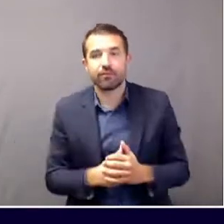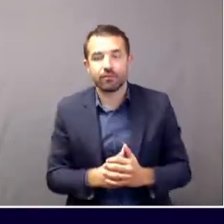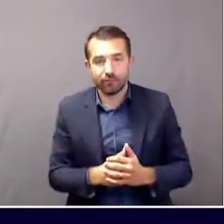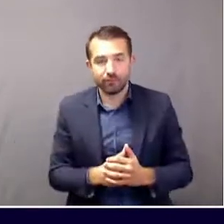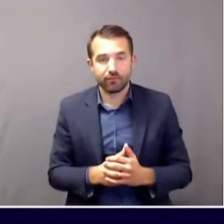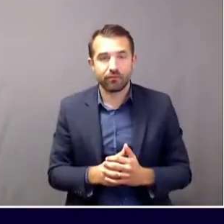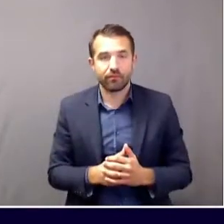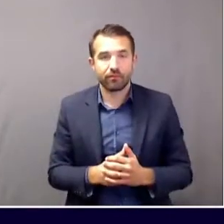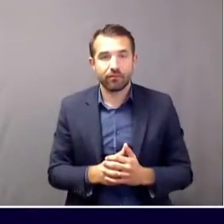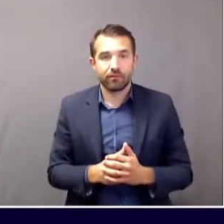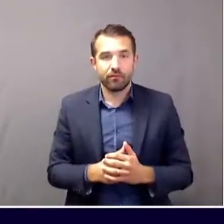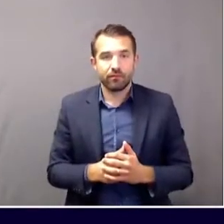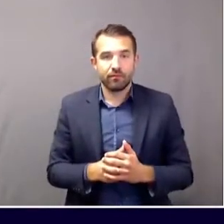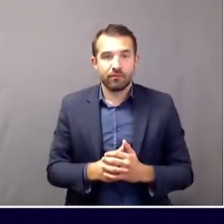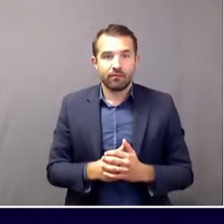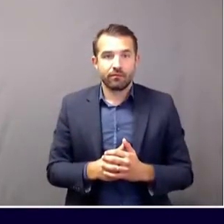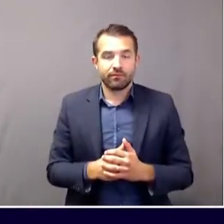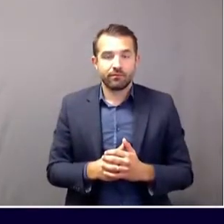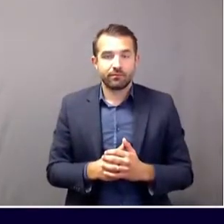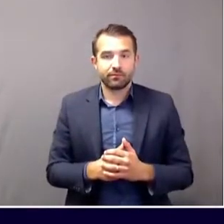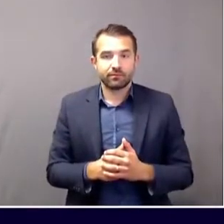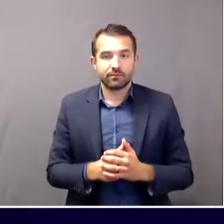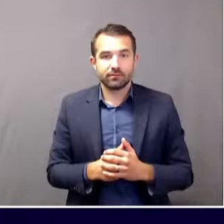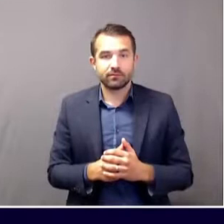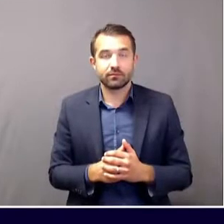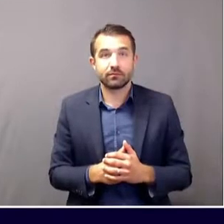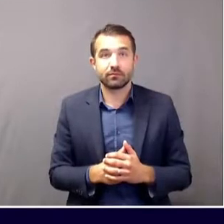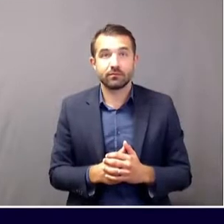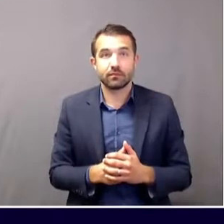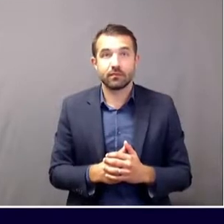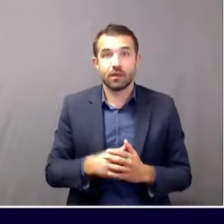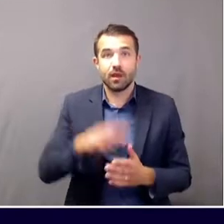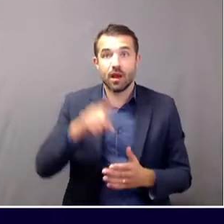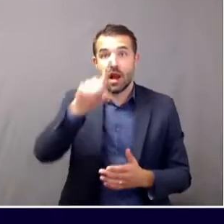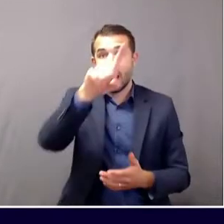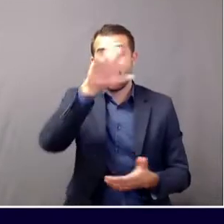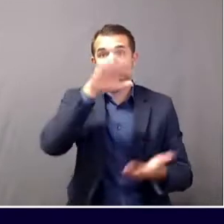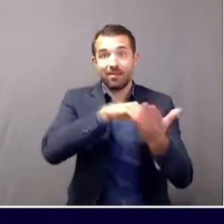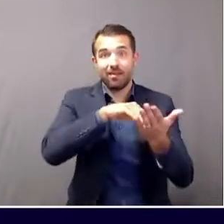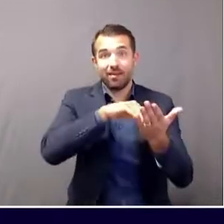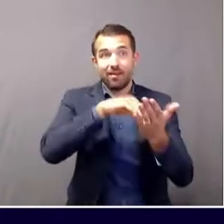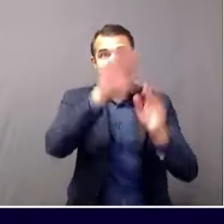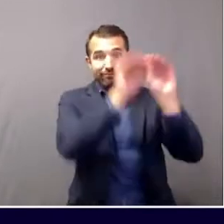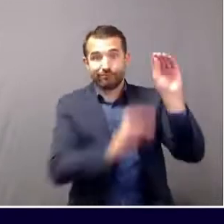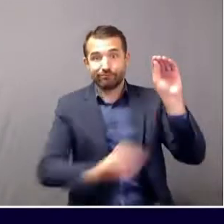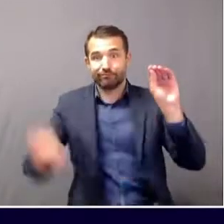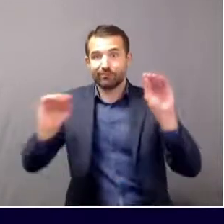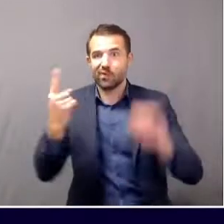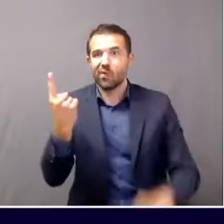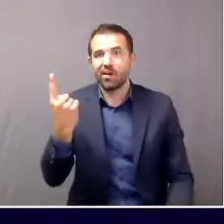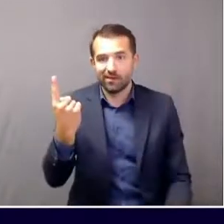rate to roughly one person for